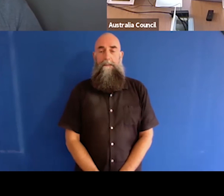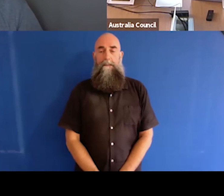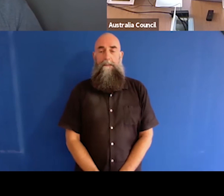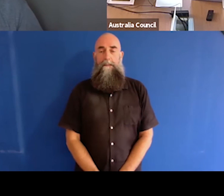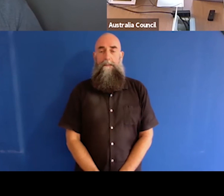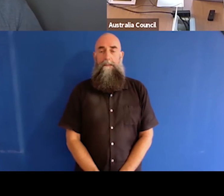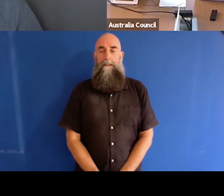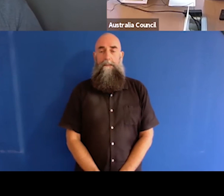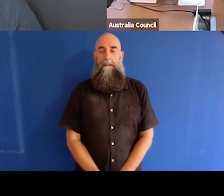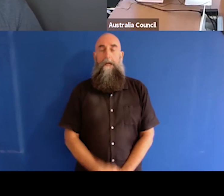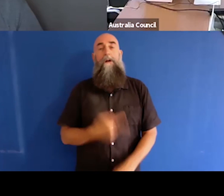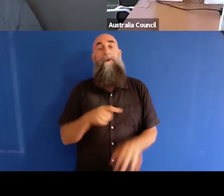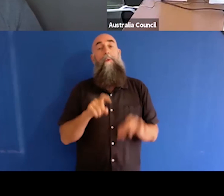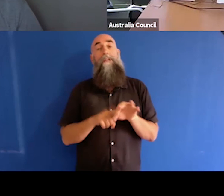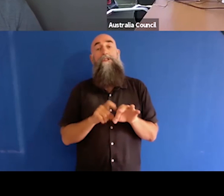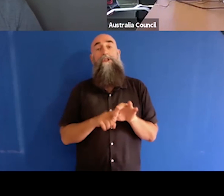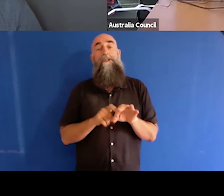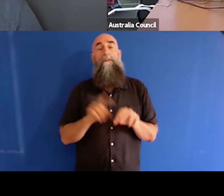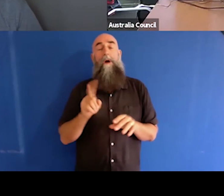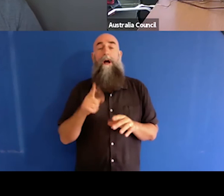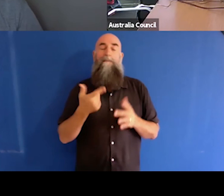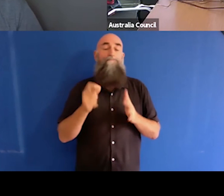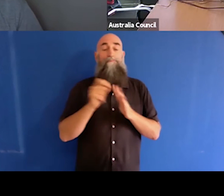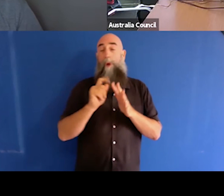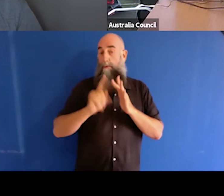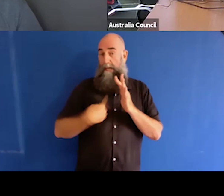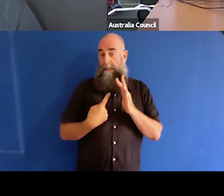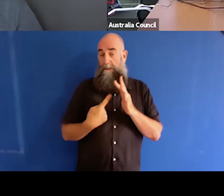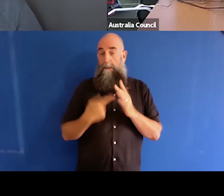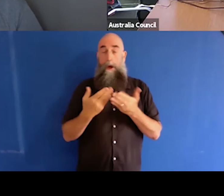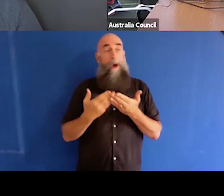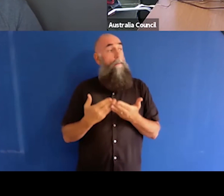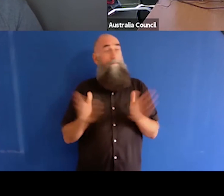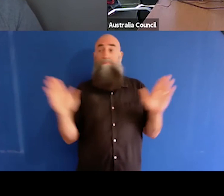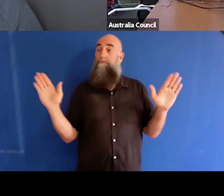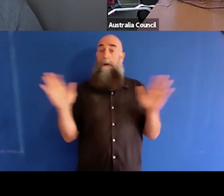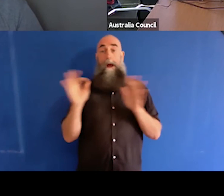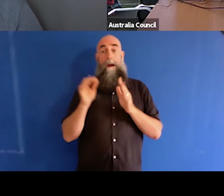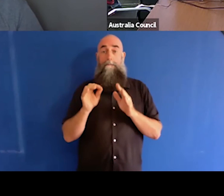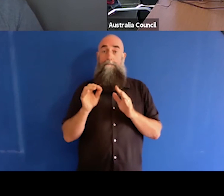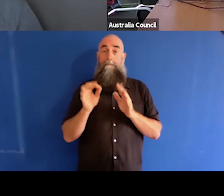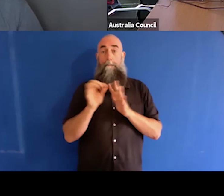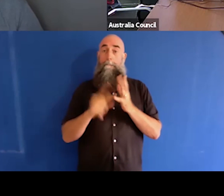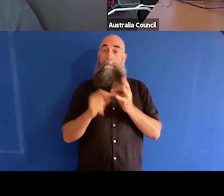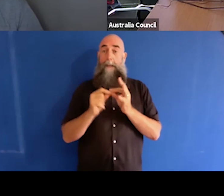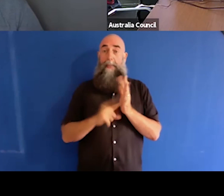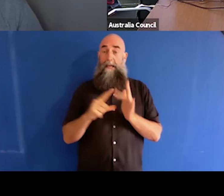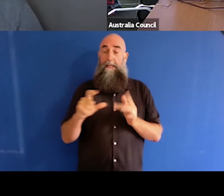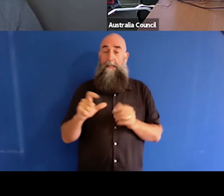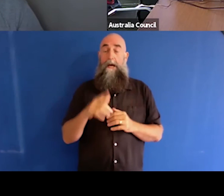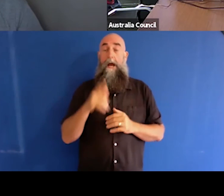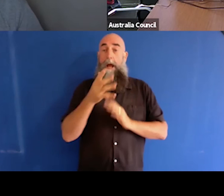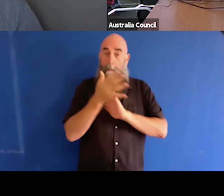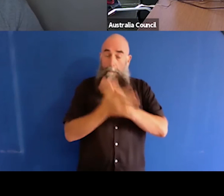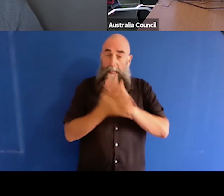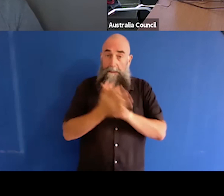This question is, "If the project is open to the public, would we need to write out the details of